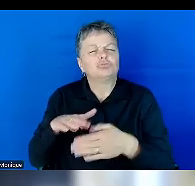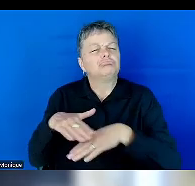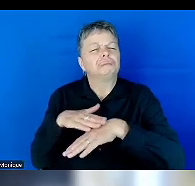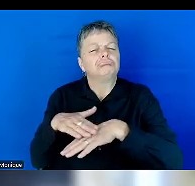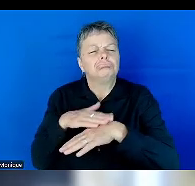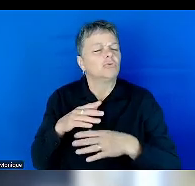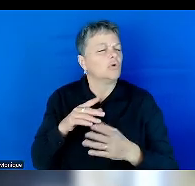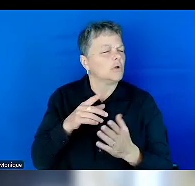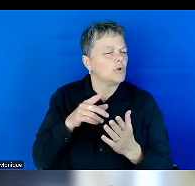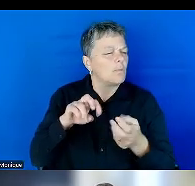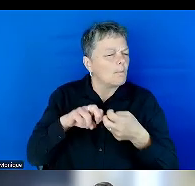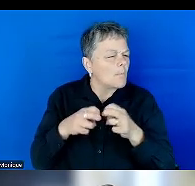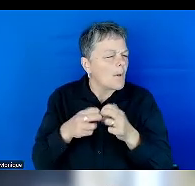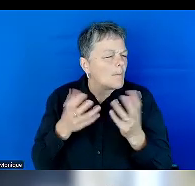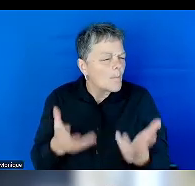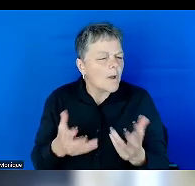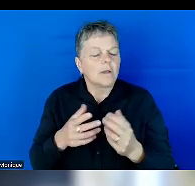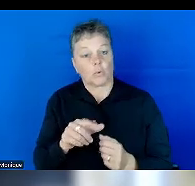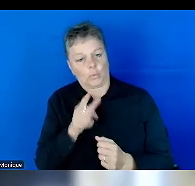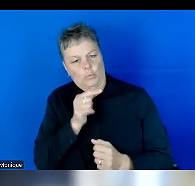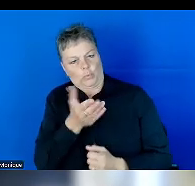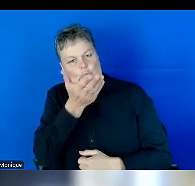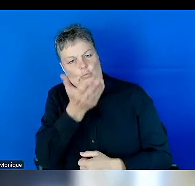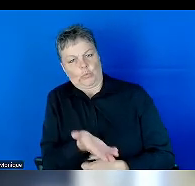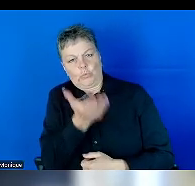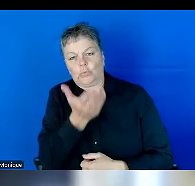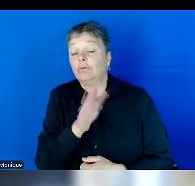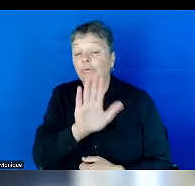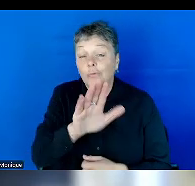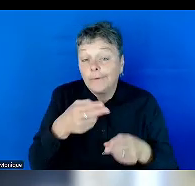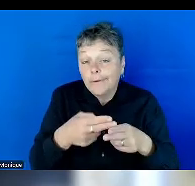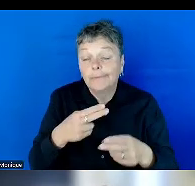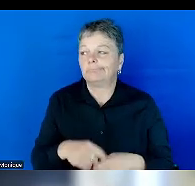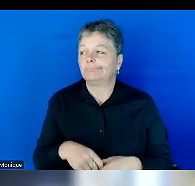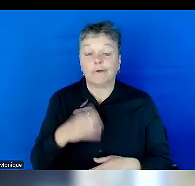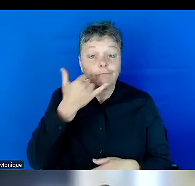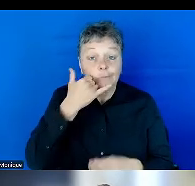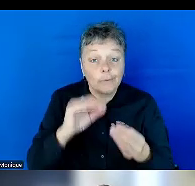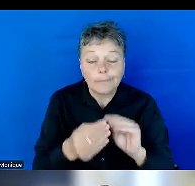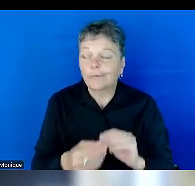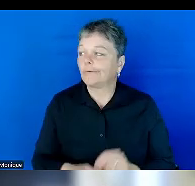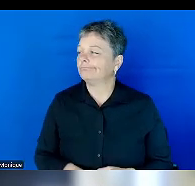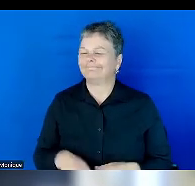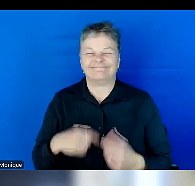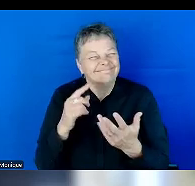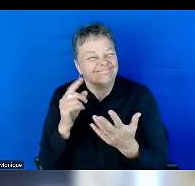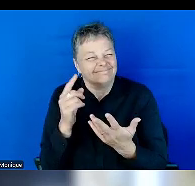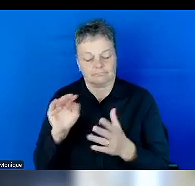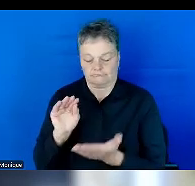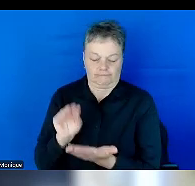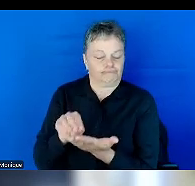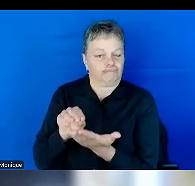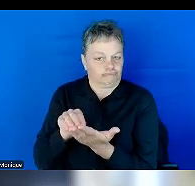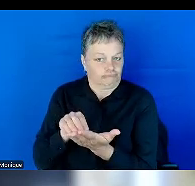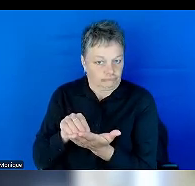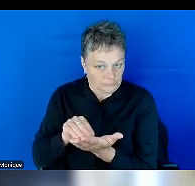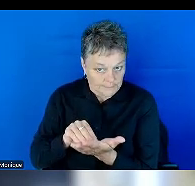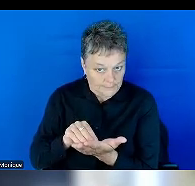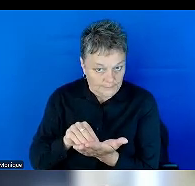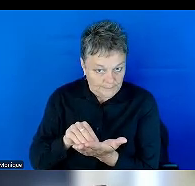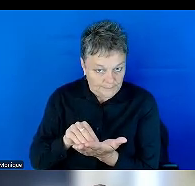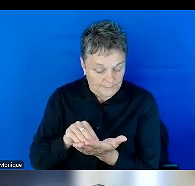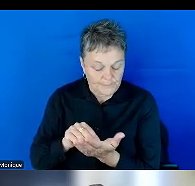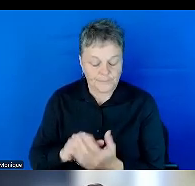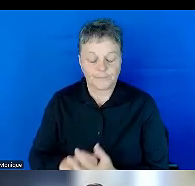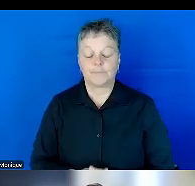as some information about you like your name, your phone number um and stuff like that. And um while